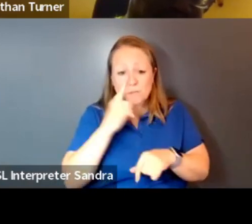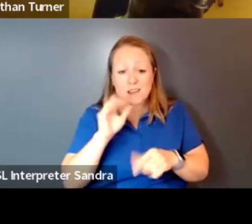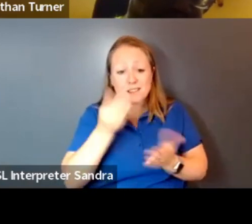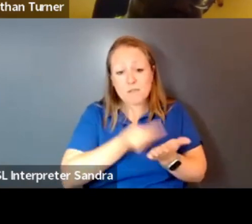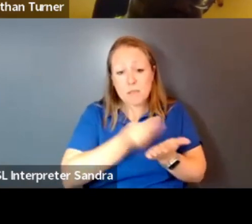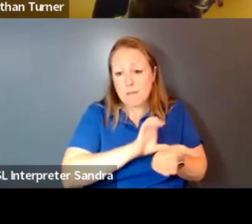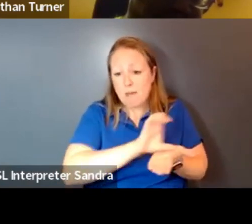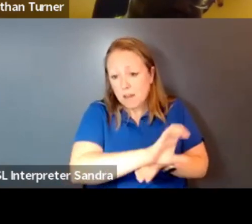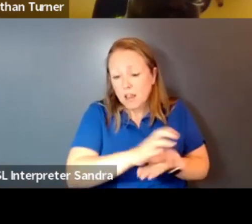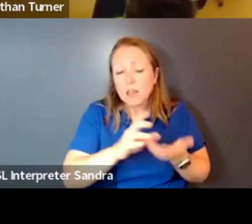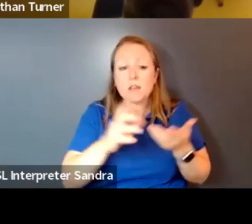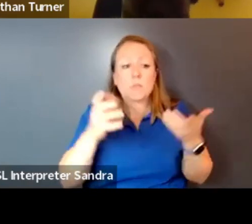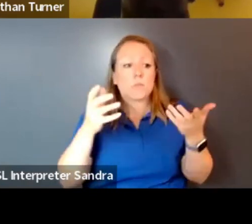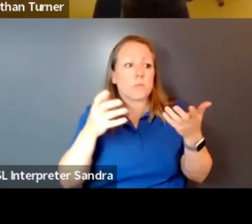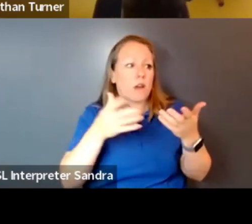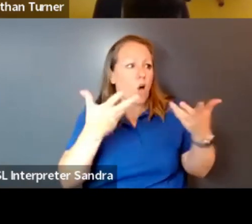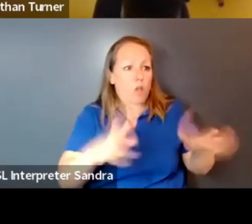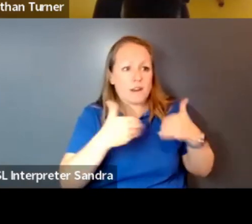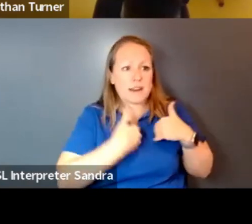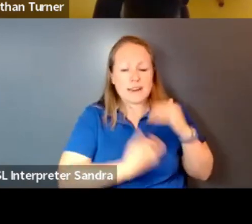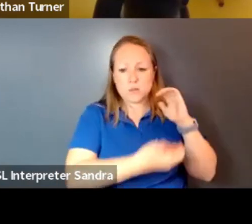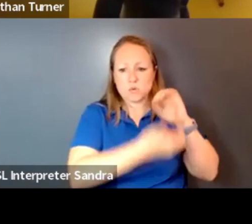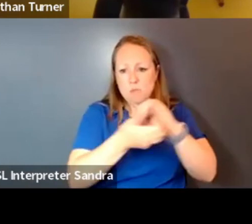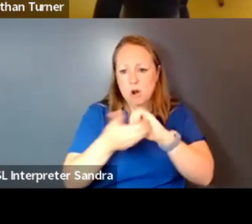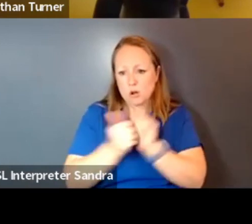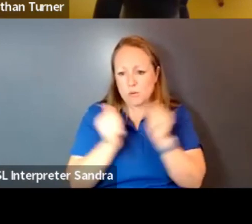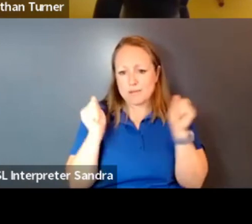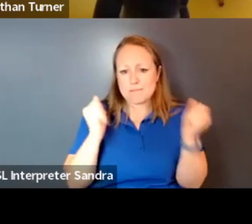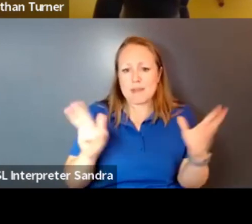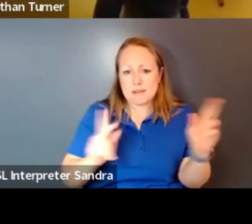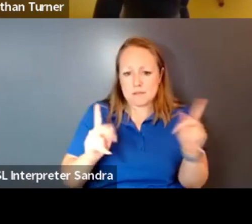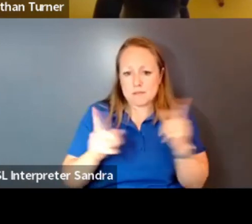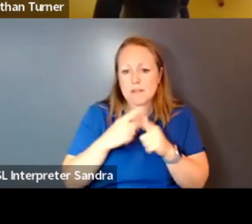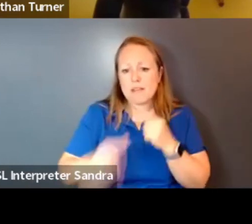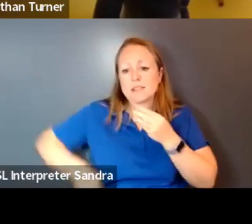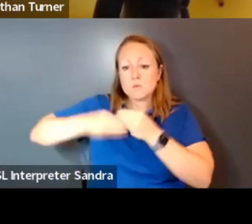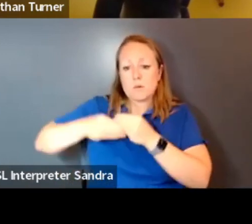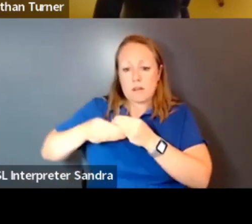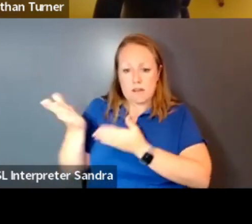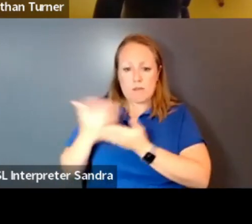having to partner with so many people that then to add in the element of people's self